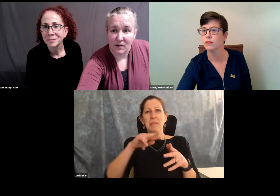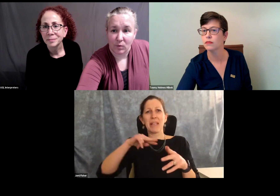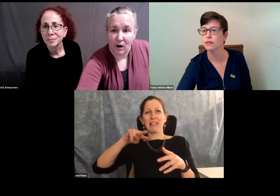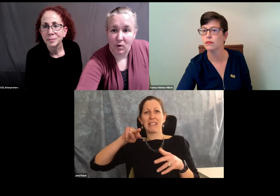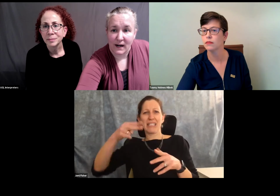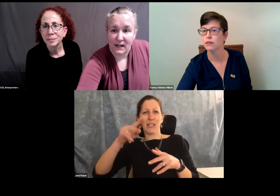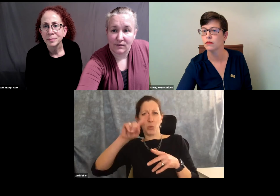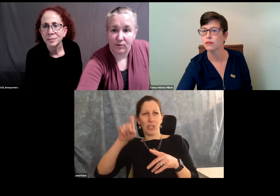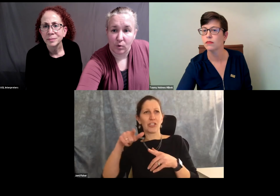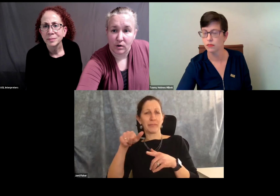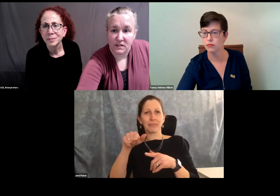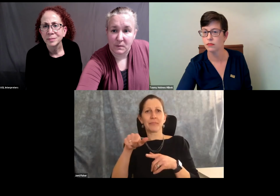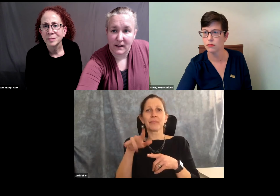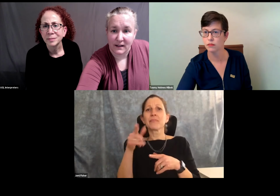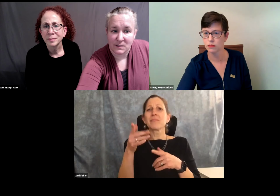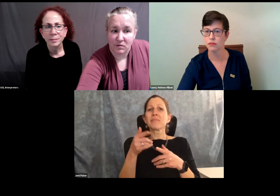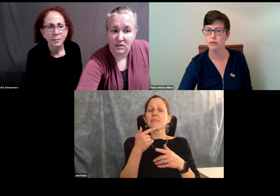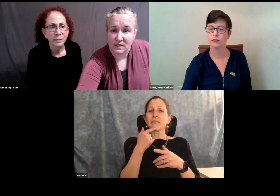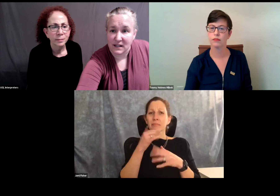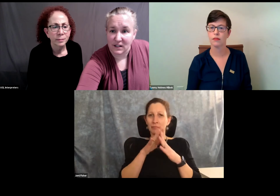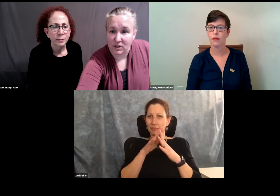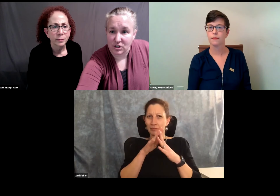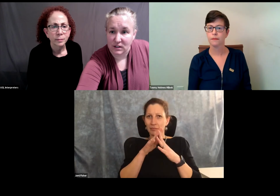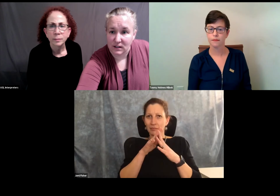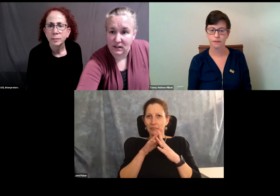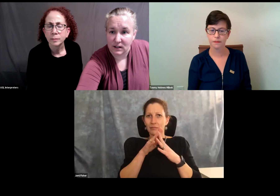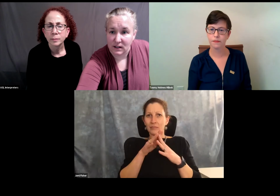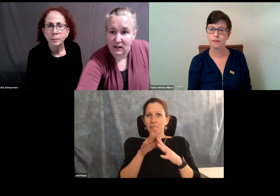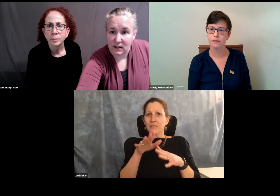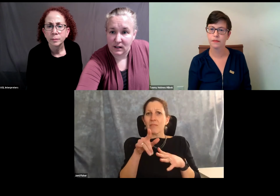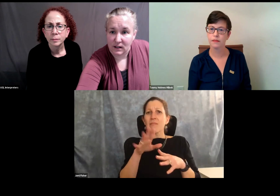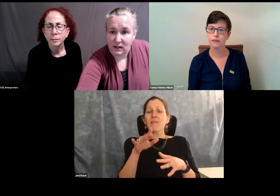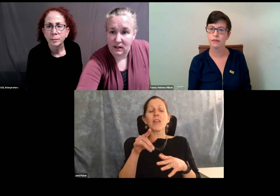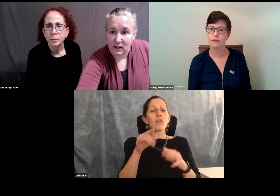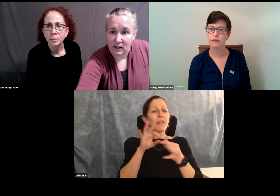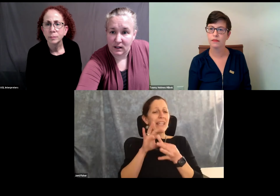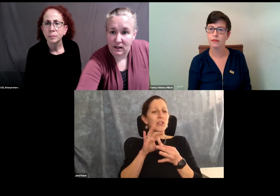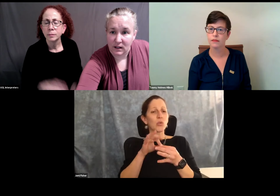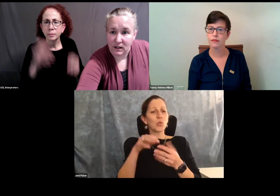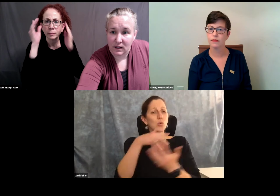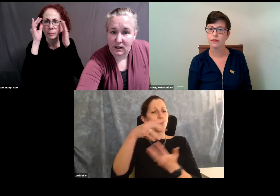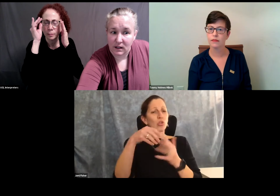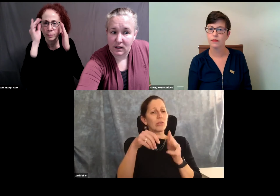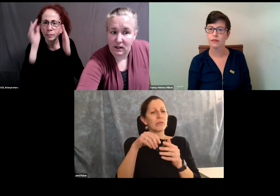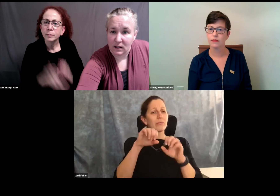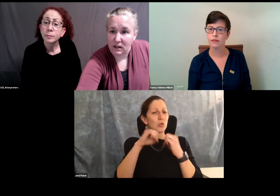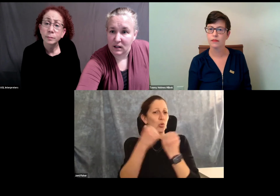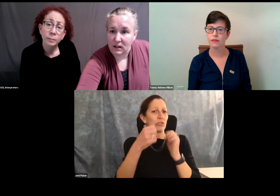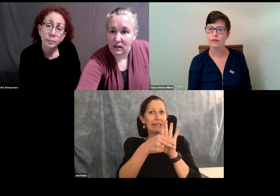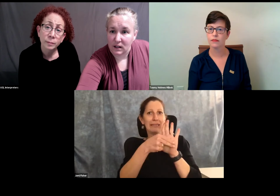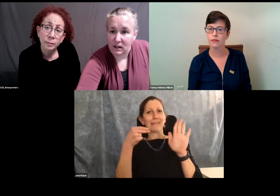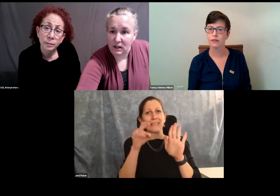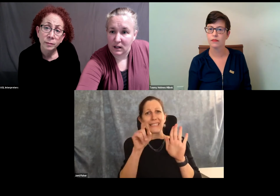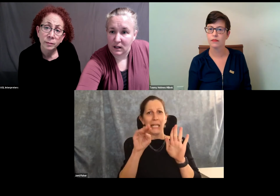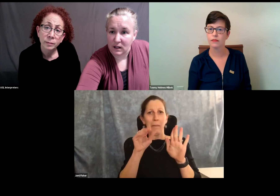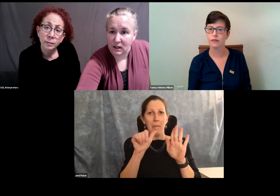while we're waiting for the spotlight let's move on to the second question.